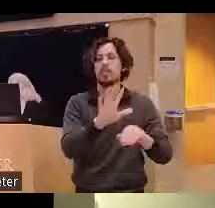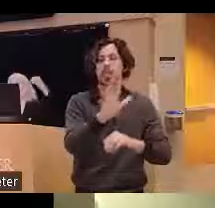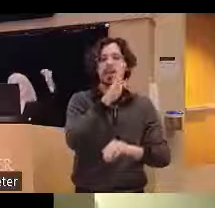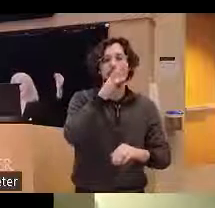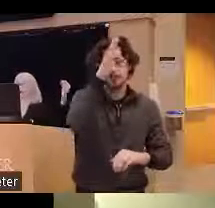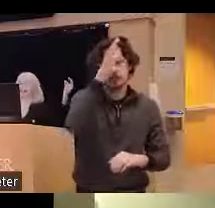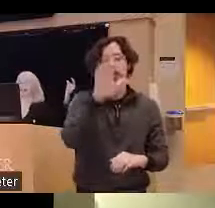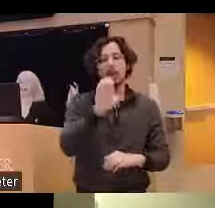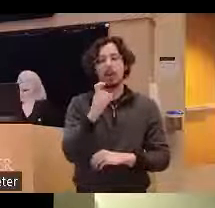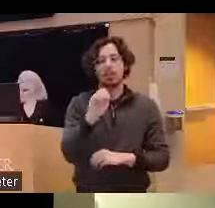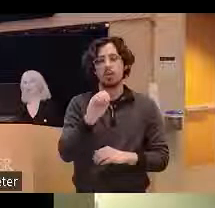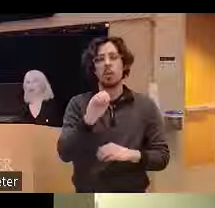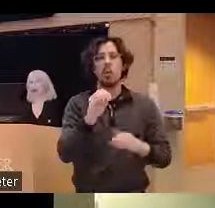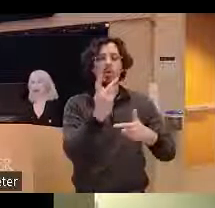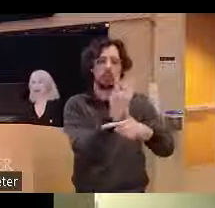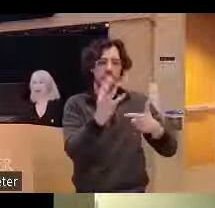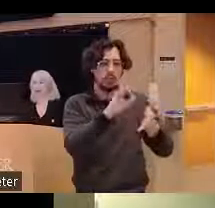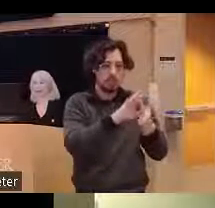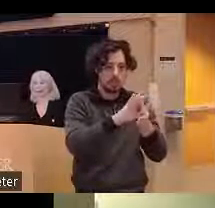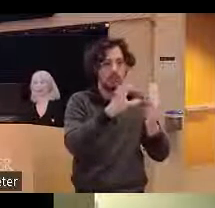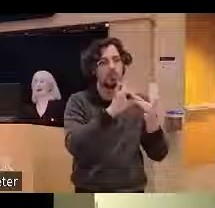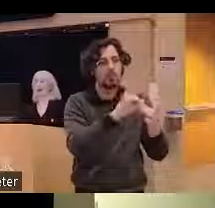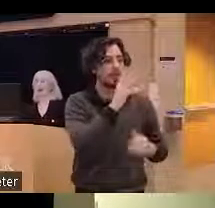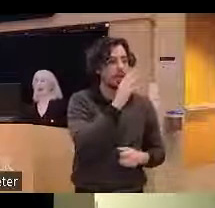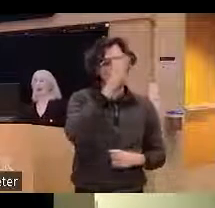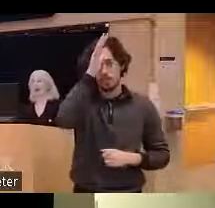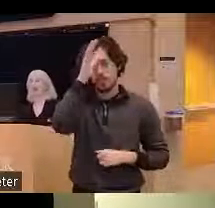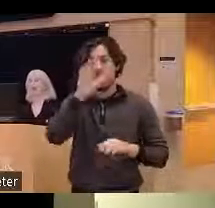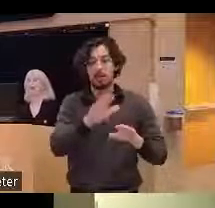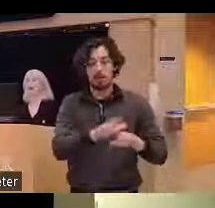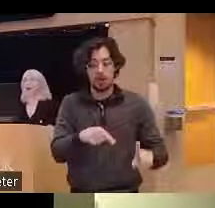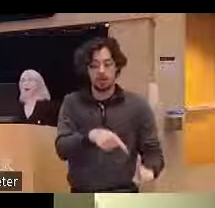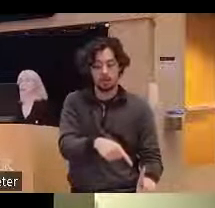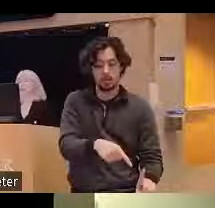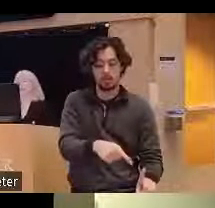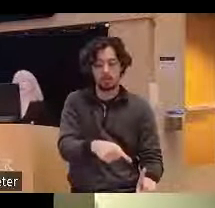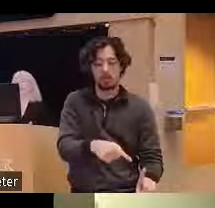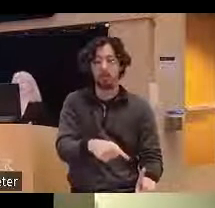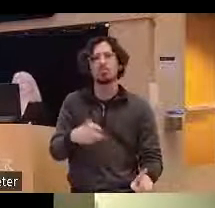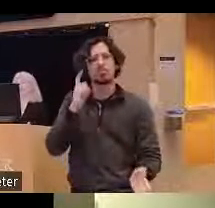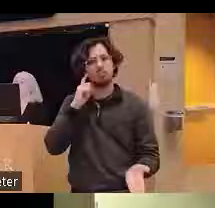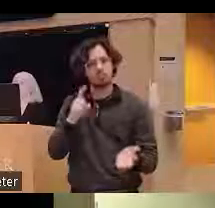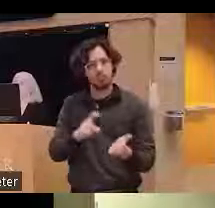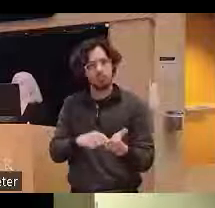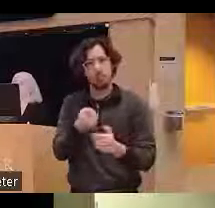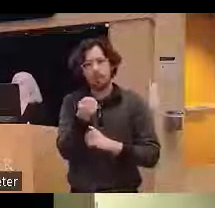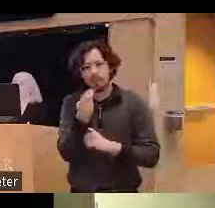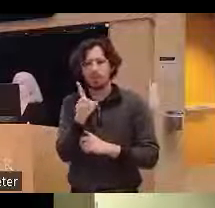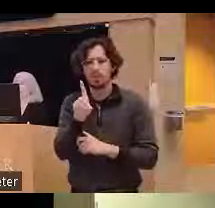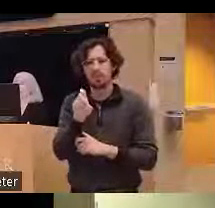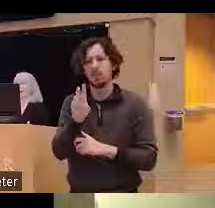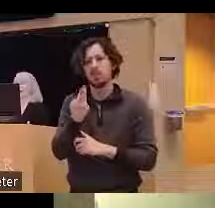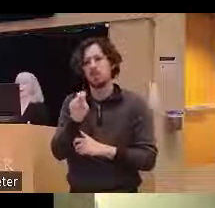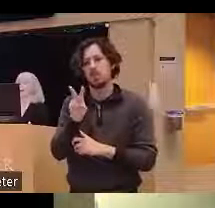mom and dad and the sporadic Offspring and found a handful of denovo gene mutations that knocked out